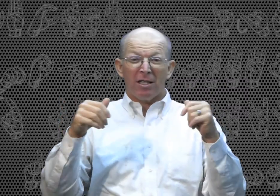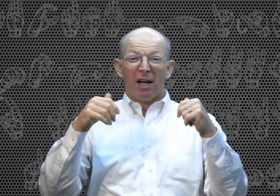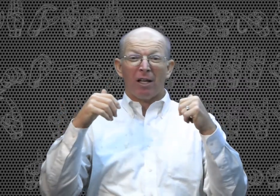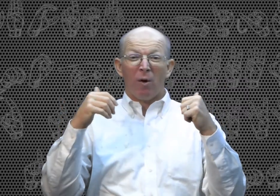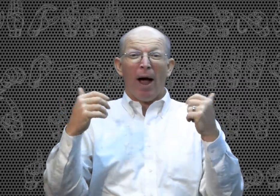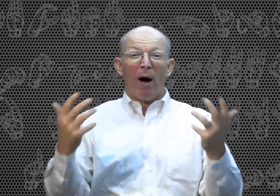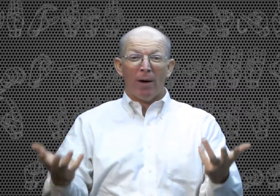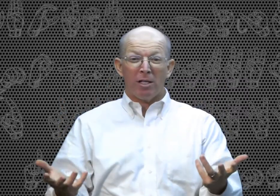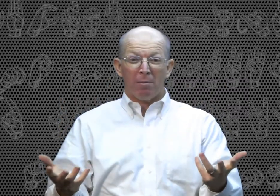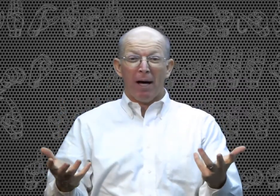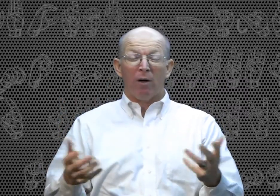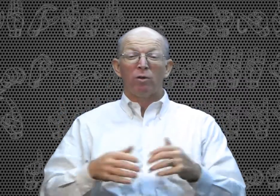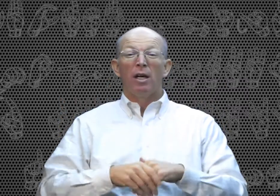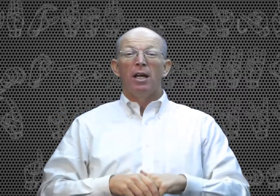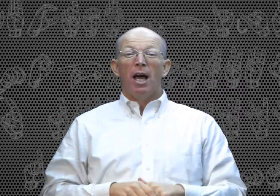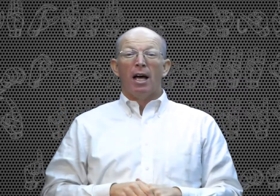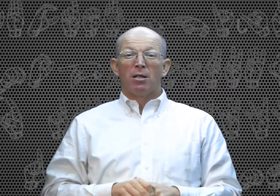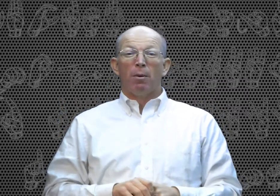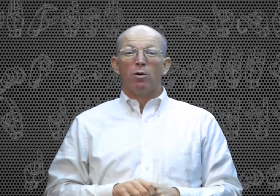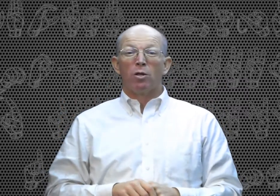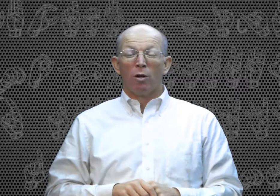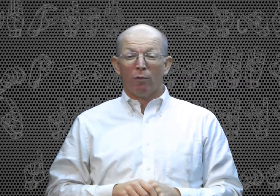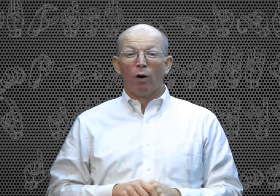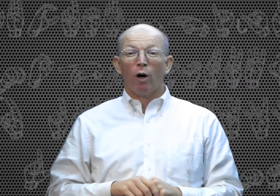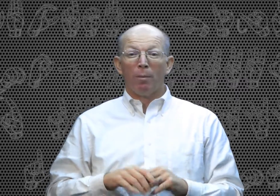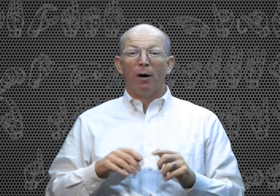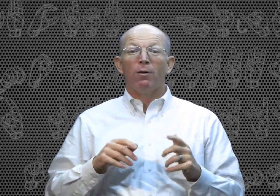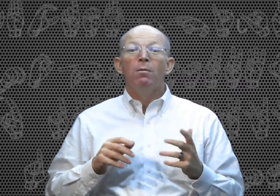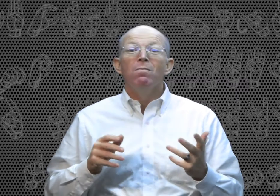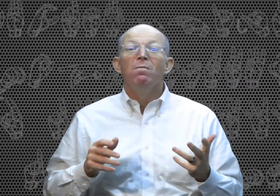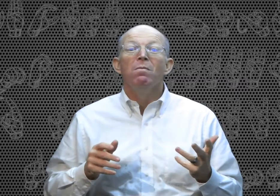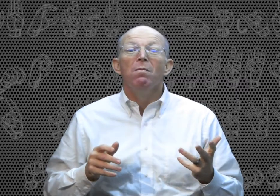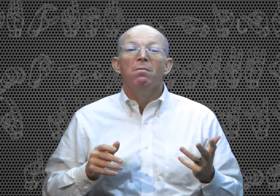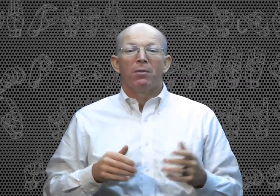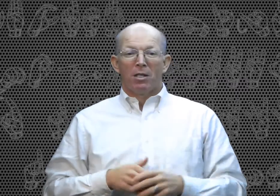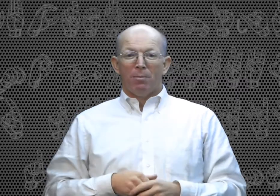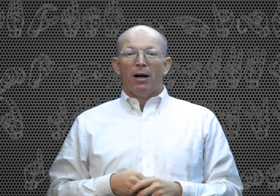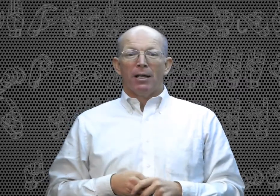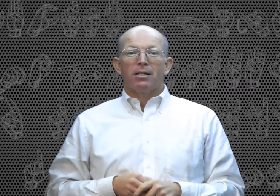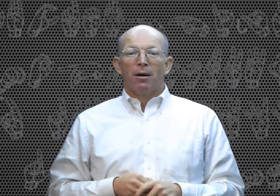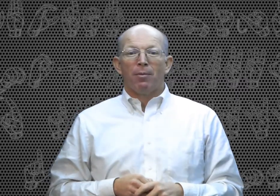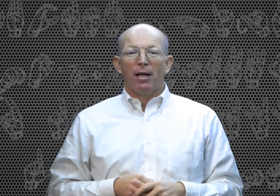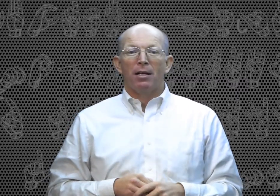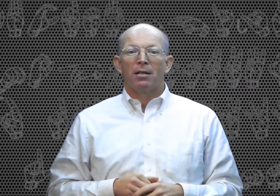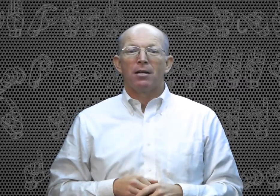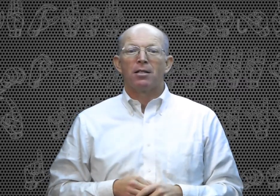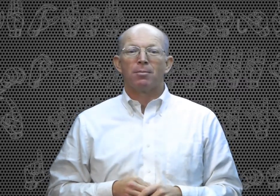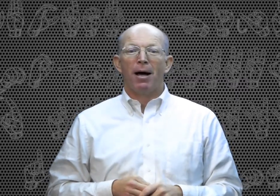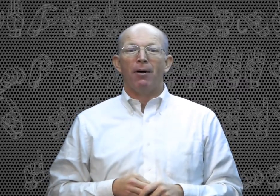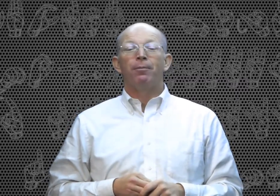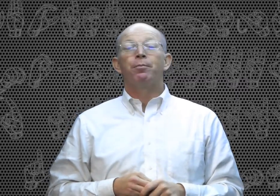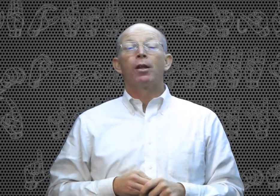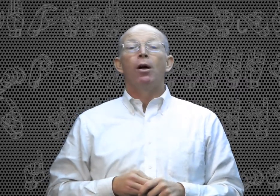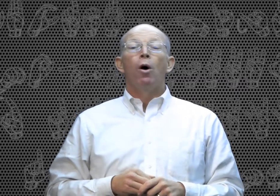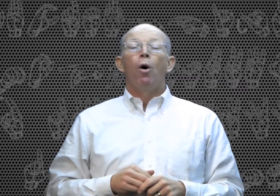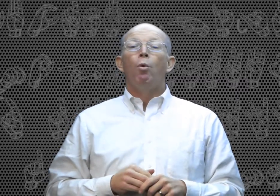It is telling you how it smells as opposed to the verb of [sniff sniff sniff] SMELLING something.